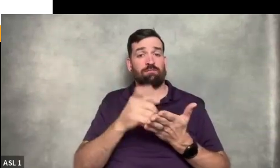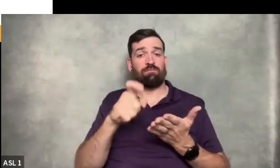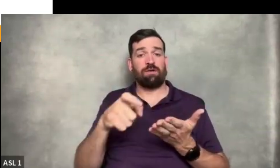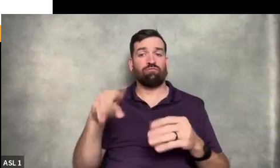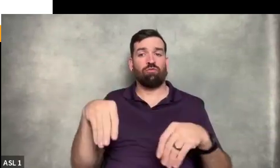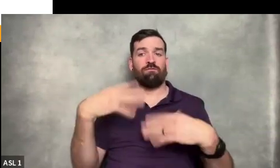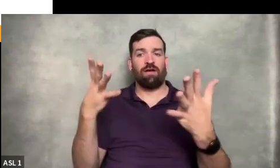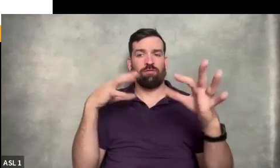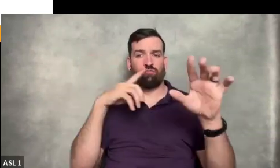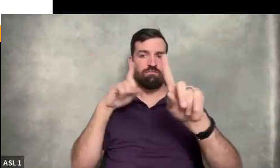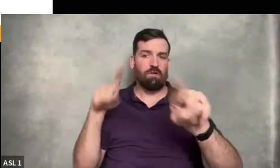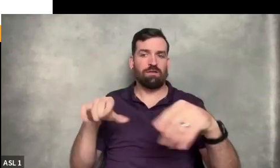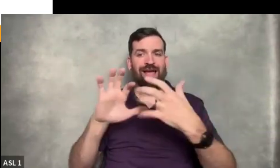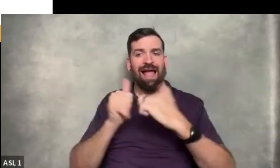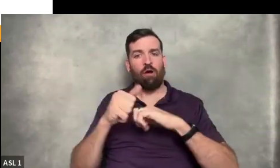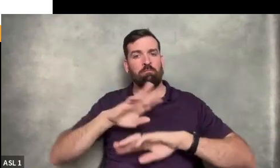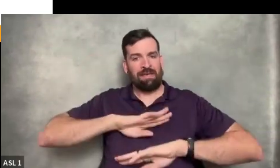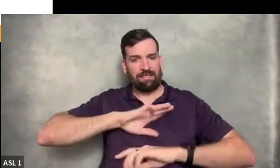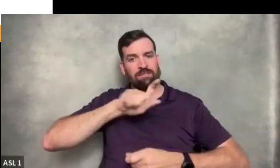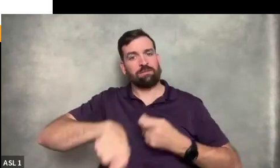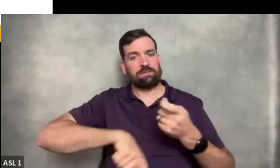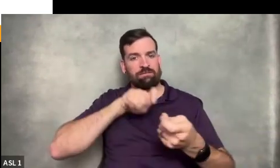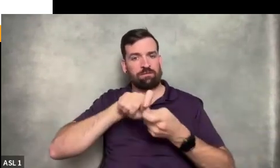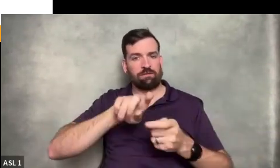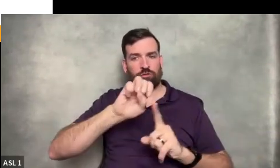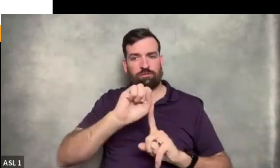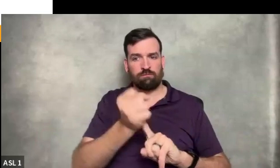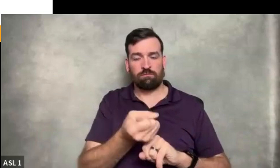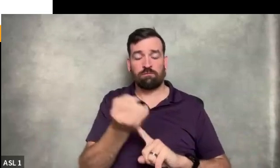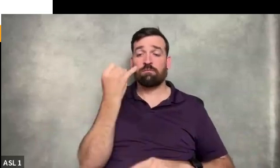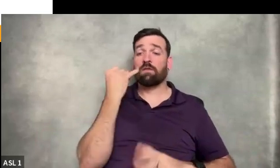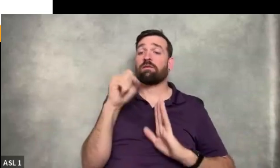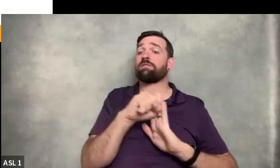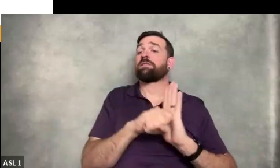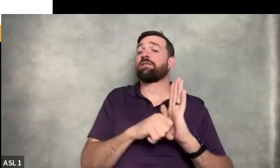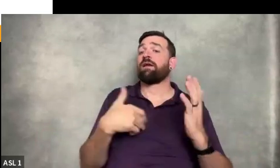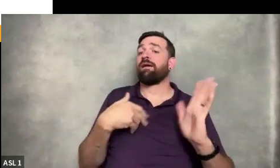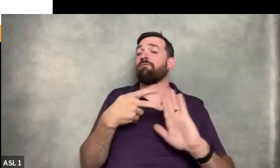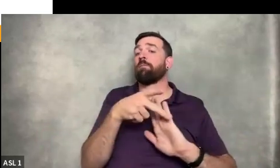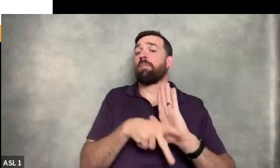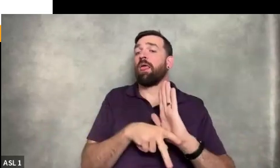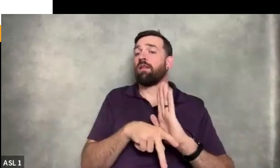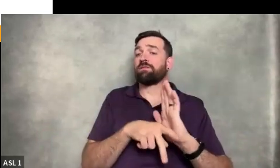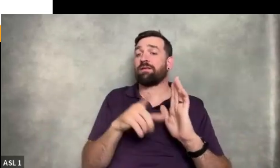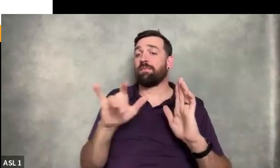they will meet the specified conditions. If states have a policy on the topic, they can provide a